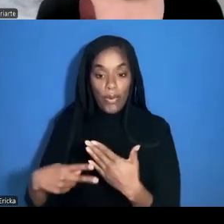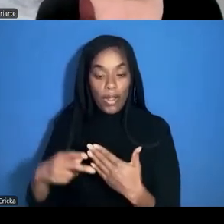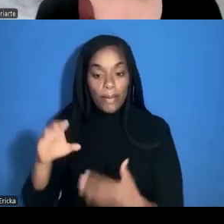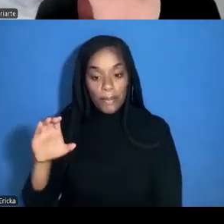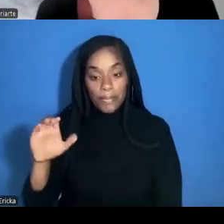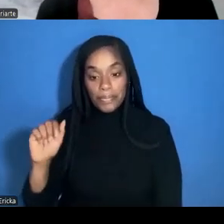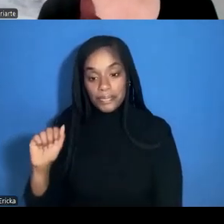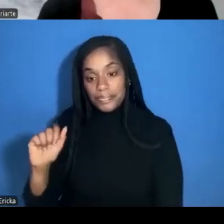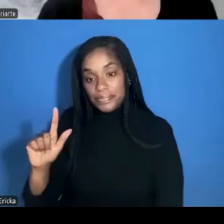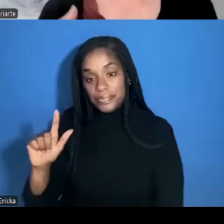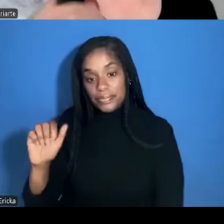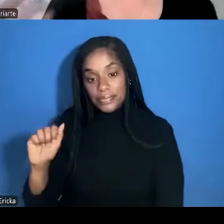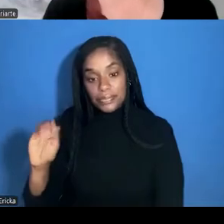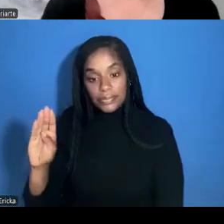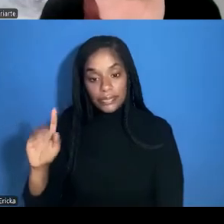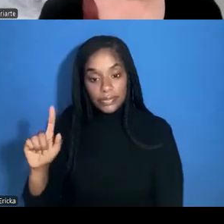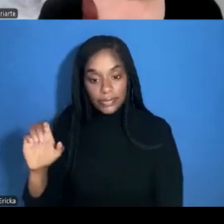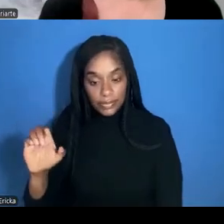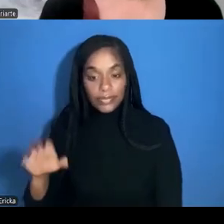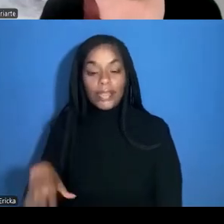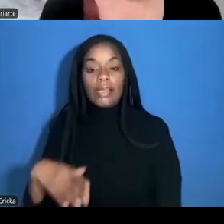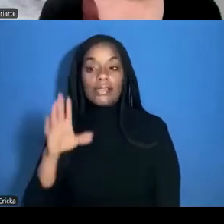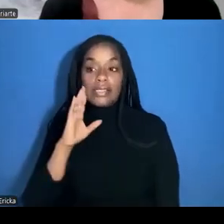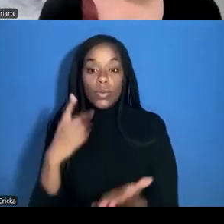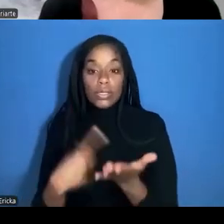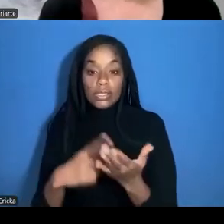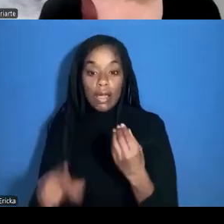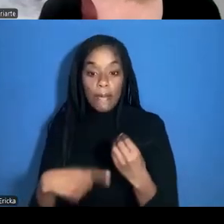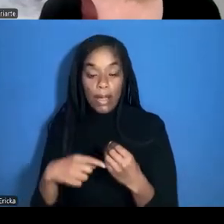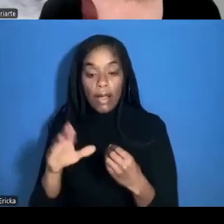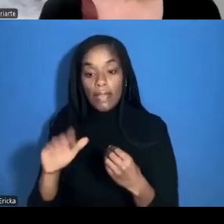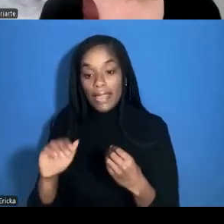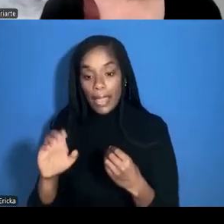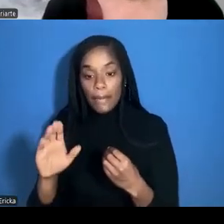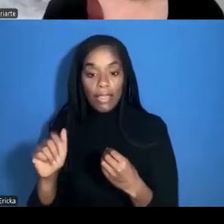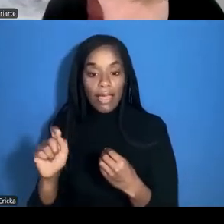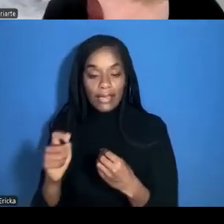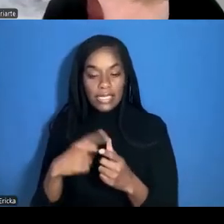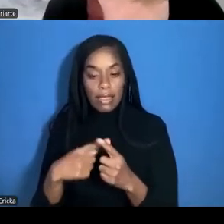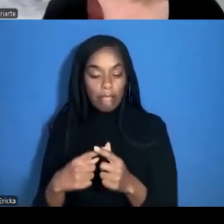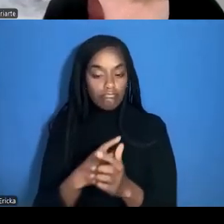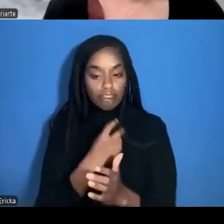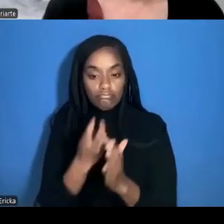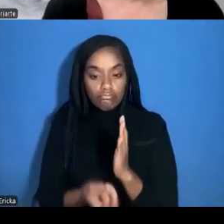So we're going to talk a little bit about the Able Act. And then we're going to dive into CalAble.